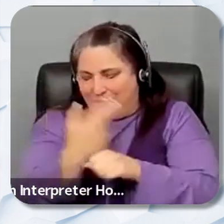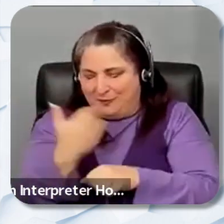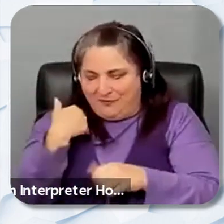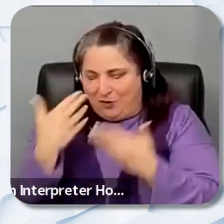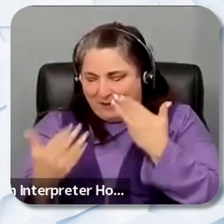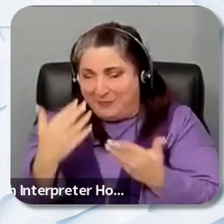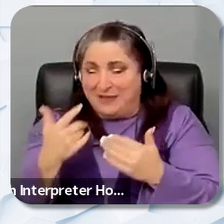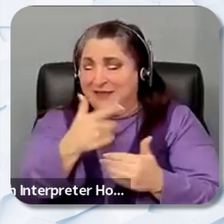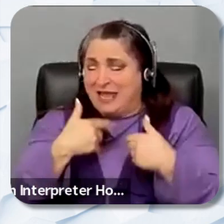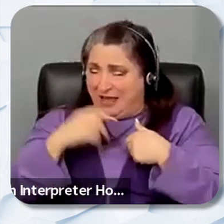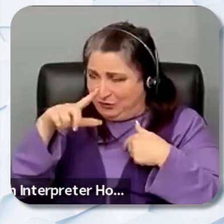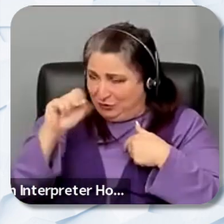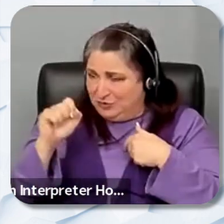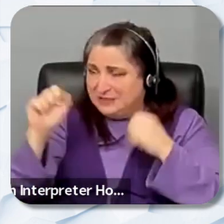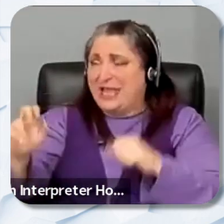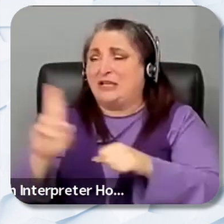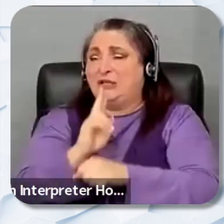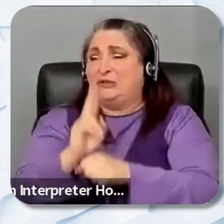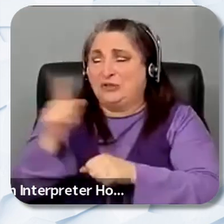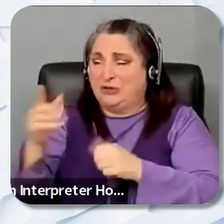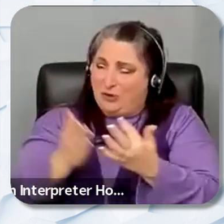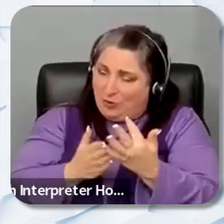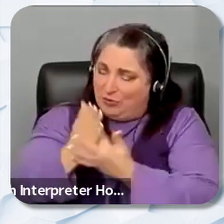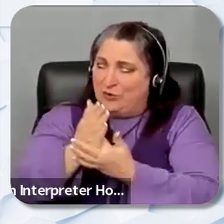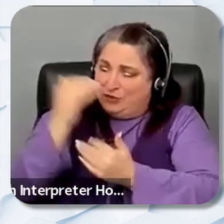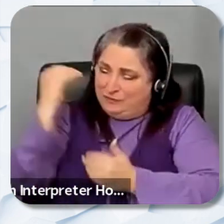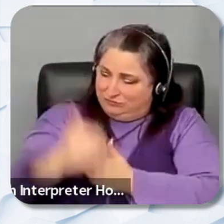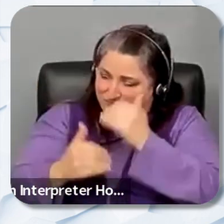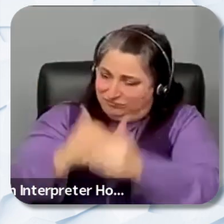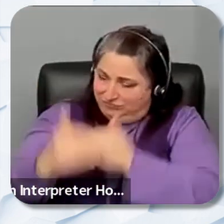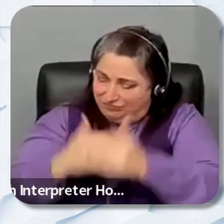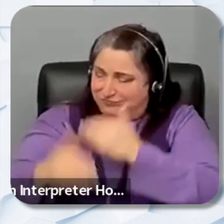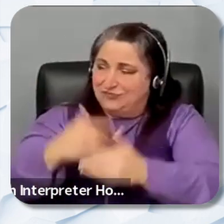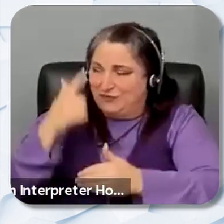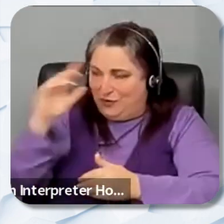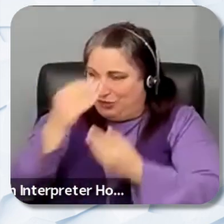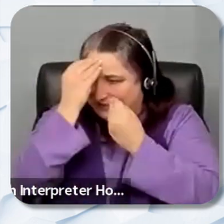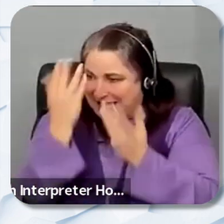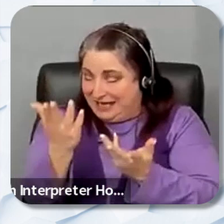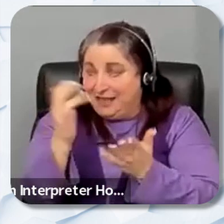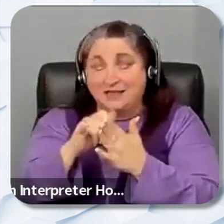tools to use, so that you can walk through your data. This is offered for all SELPAs